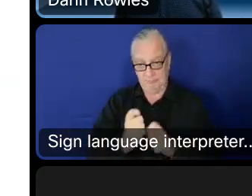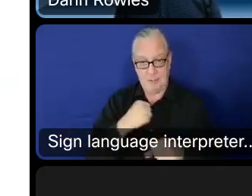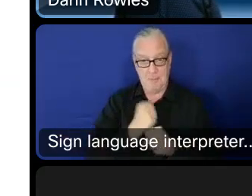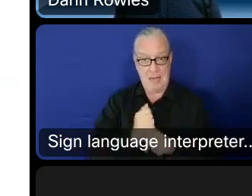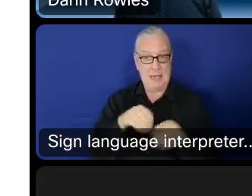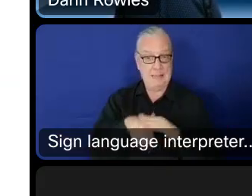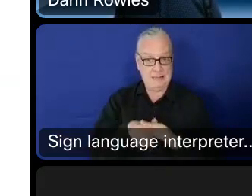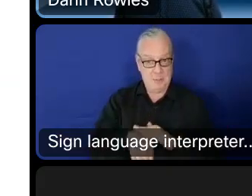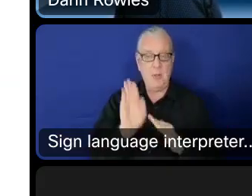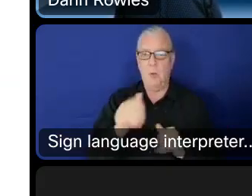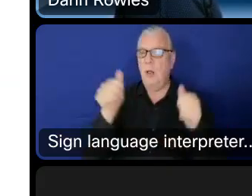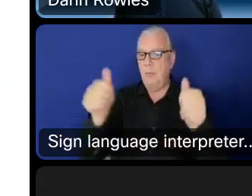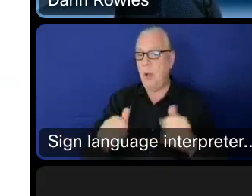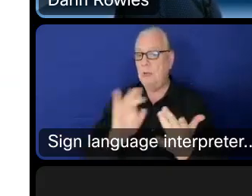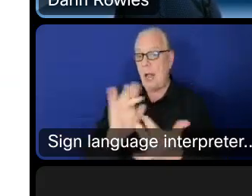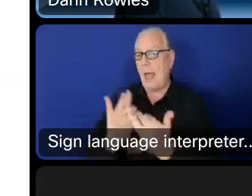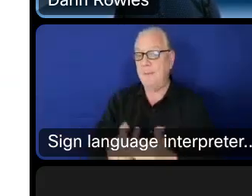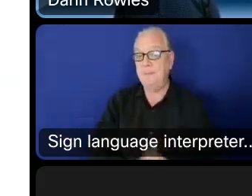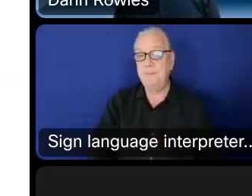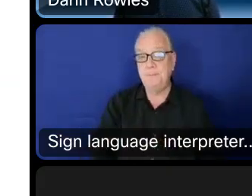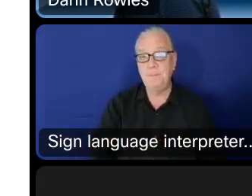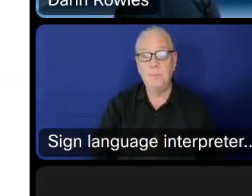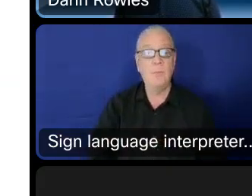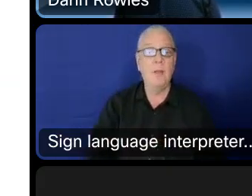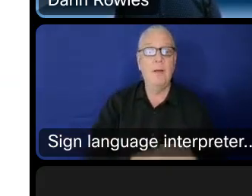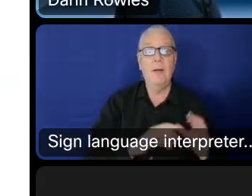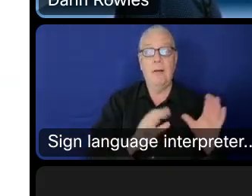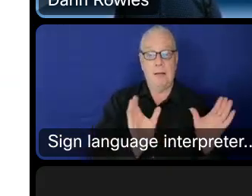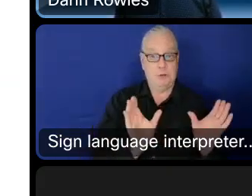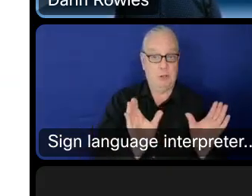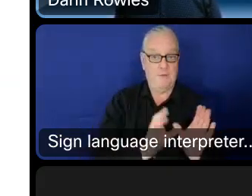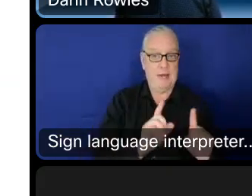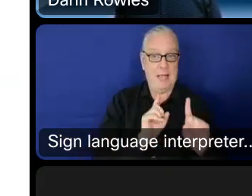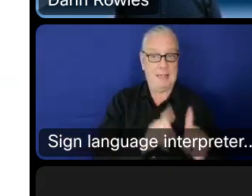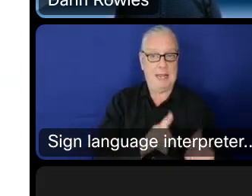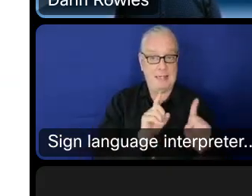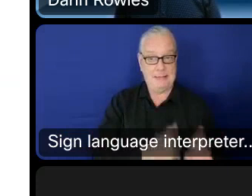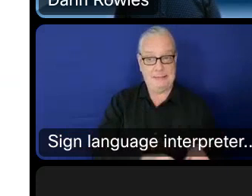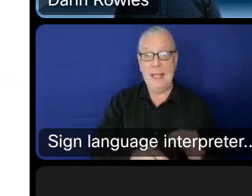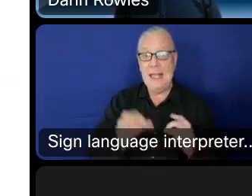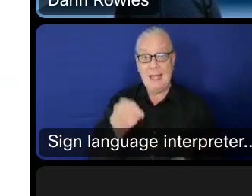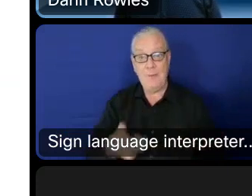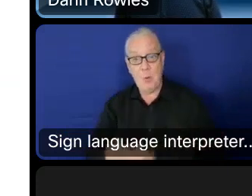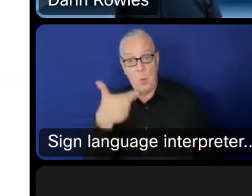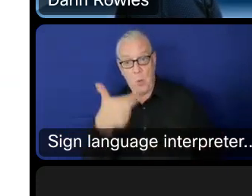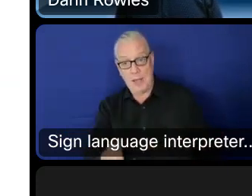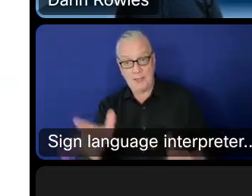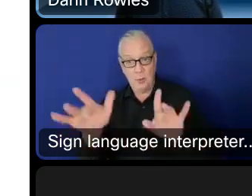for viewing. Please note that certificates of attendance will not be available for watching the webinar recording. All